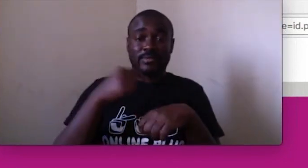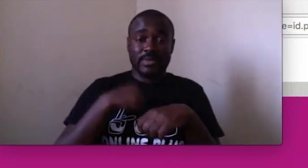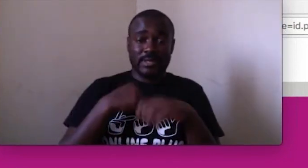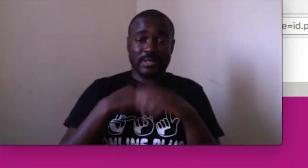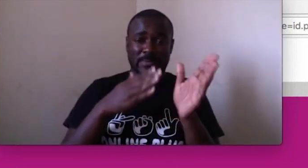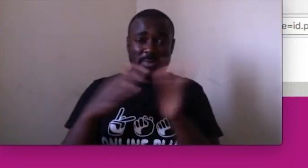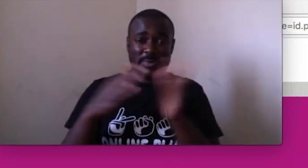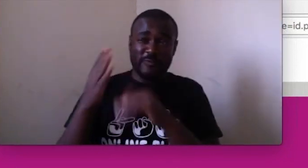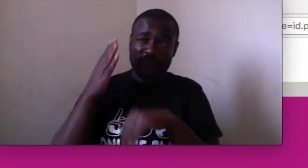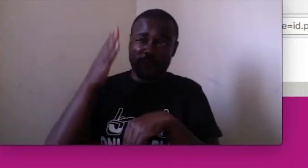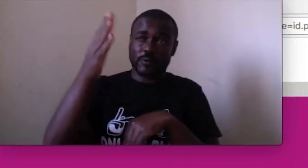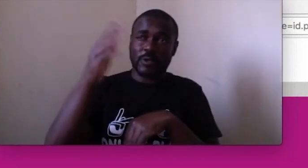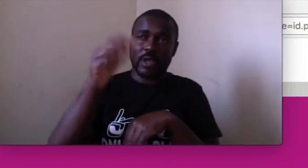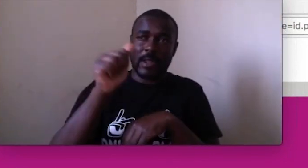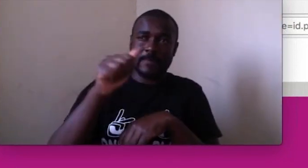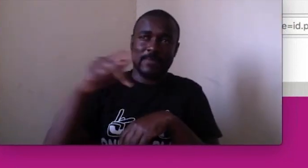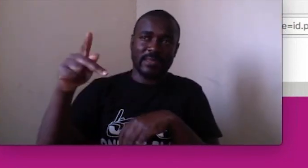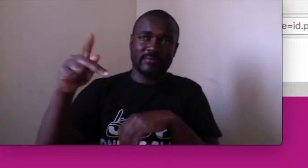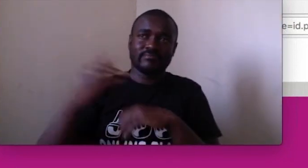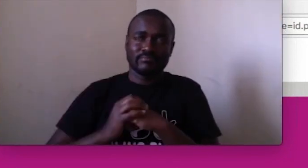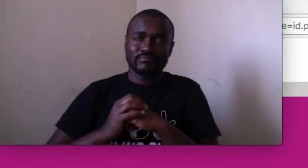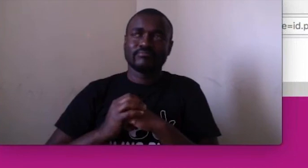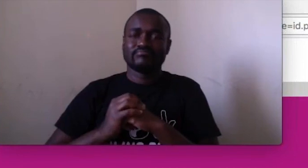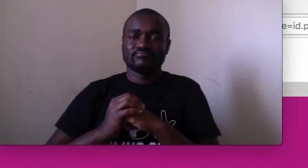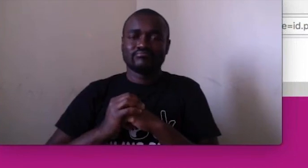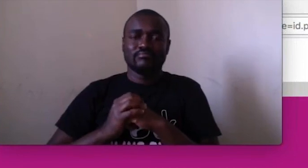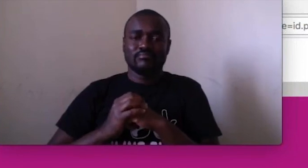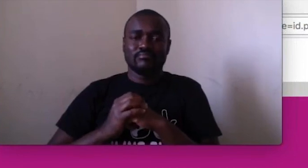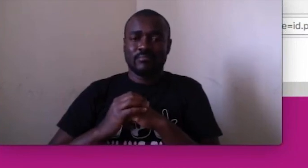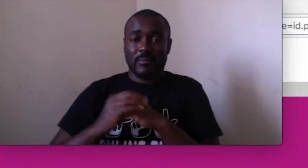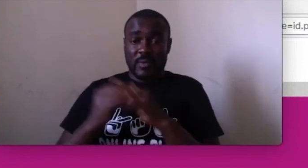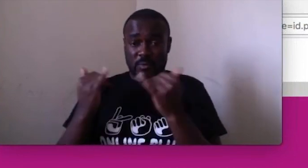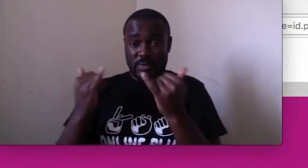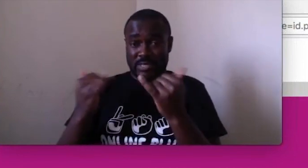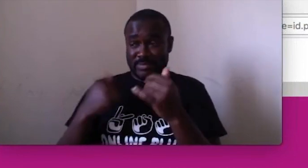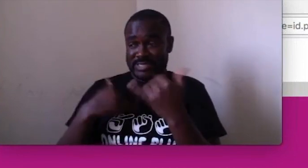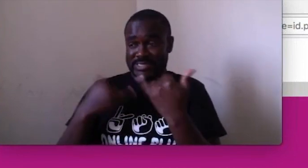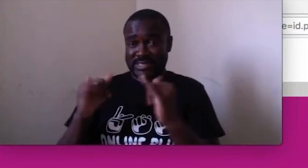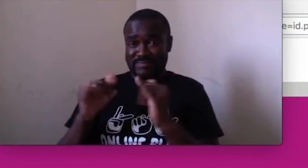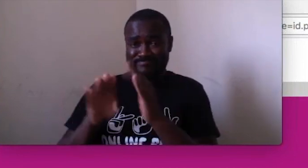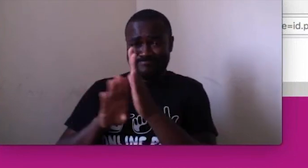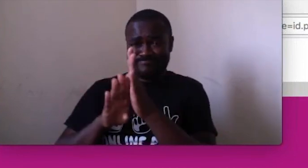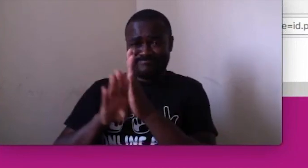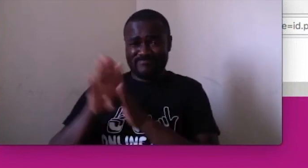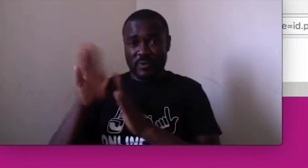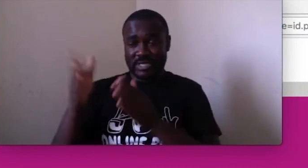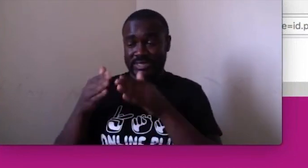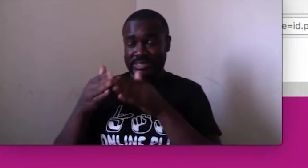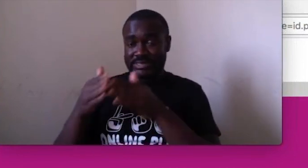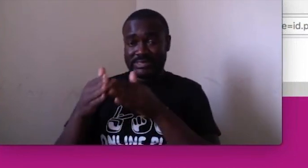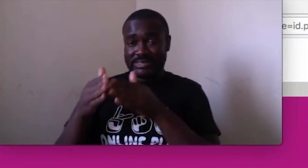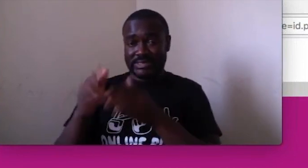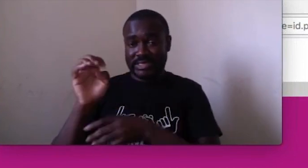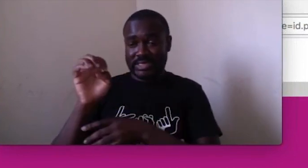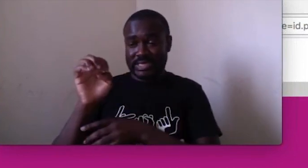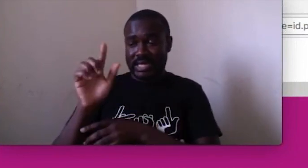Yes. I plan in the future to further develop the app